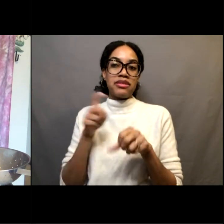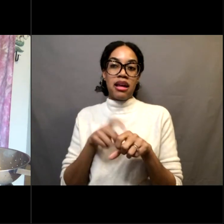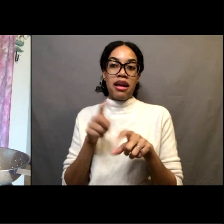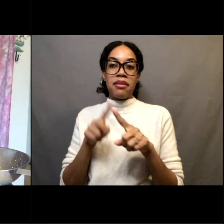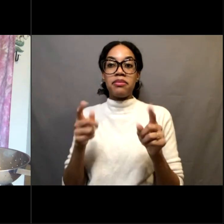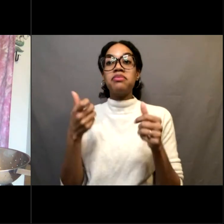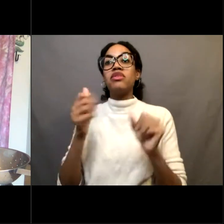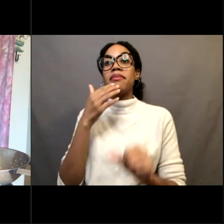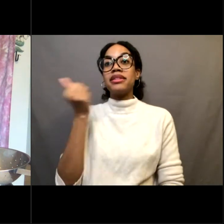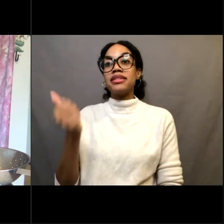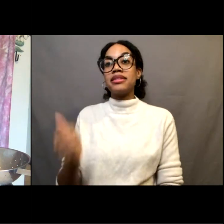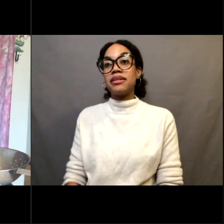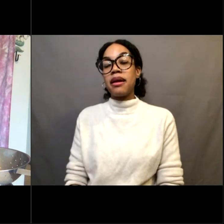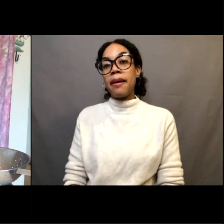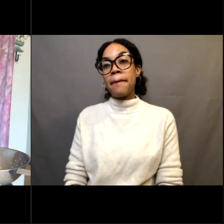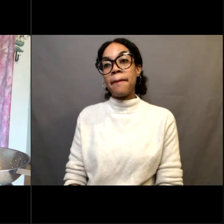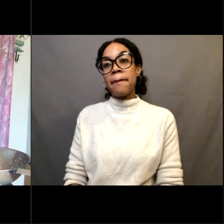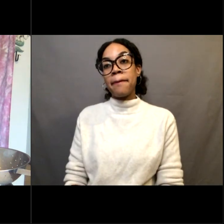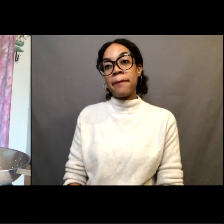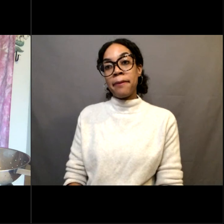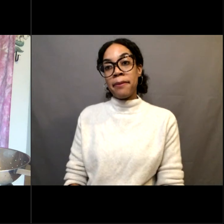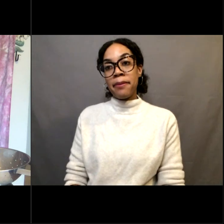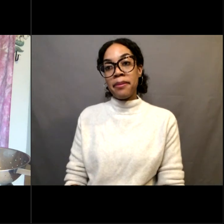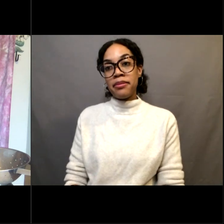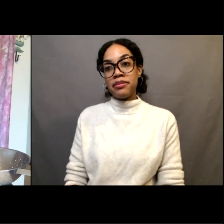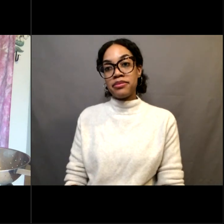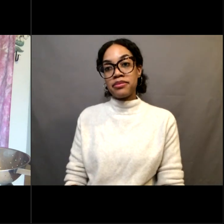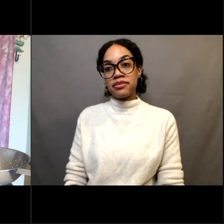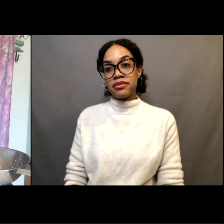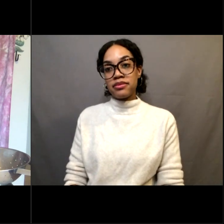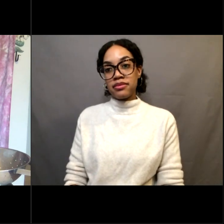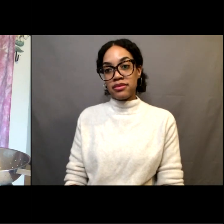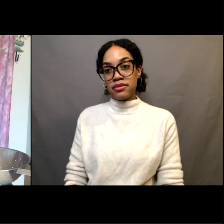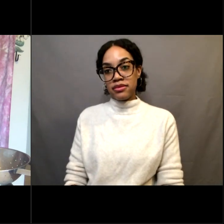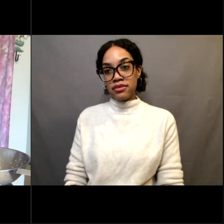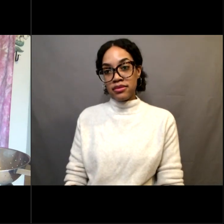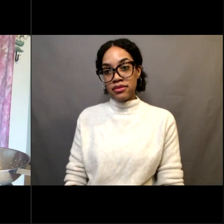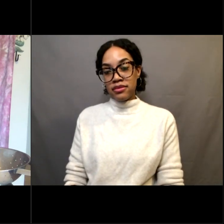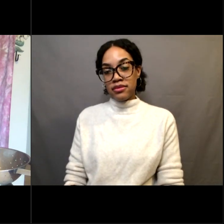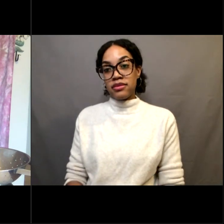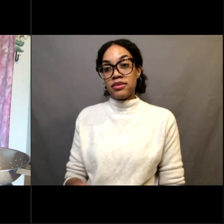that I cover this water line so I can see where the water was.